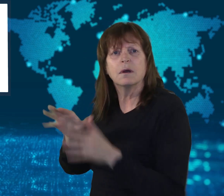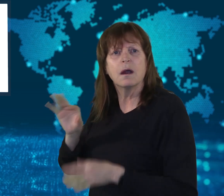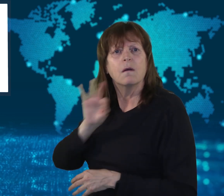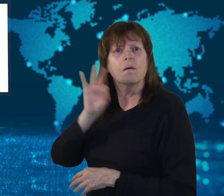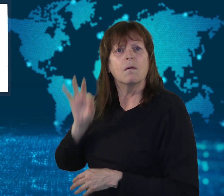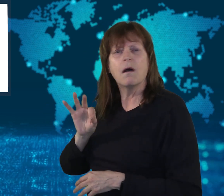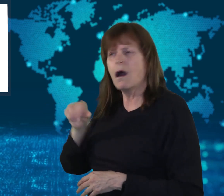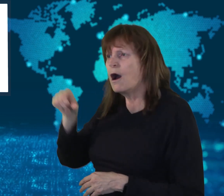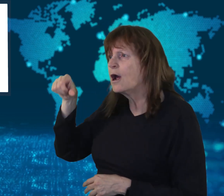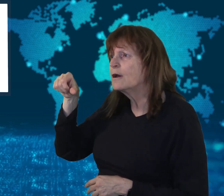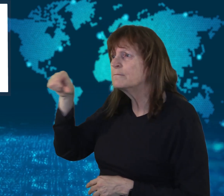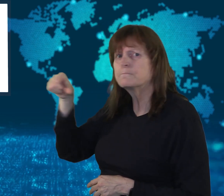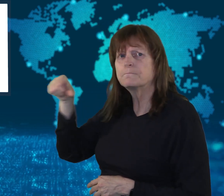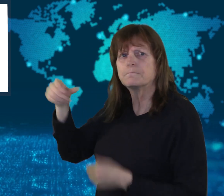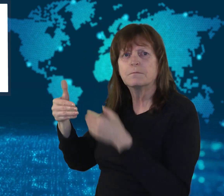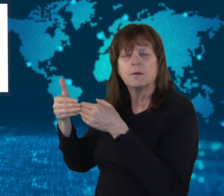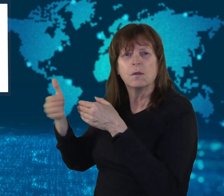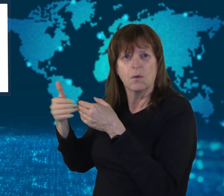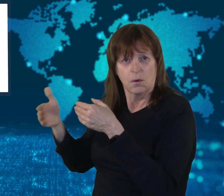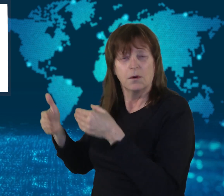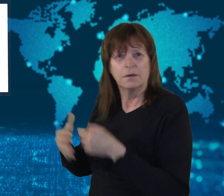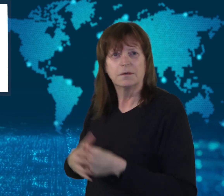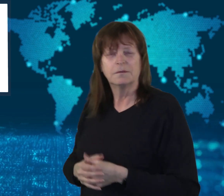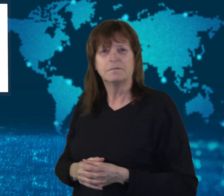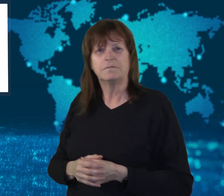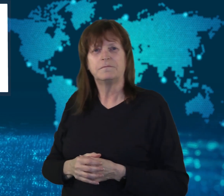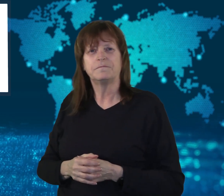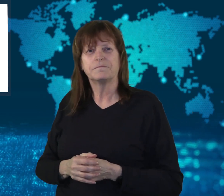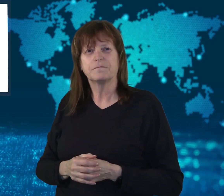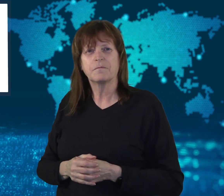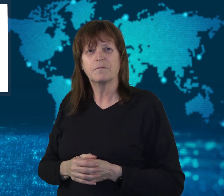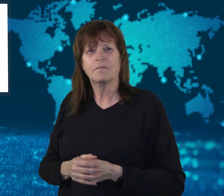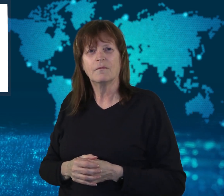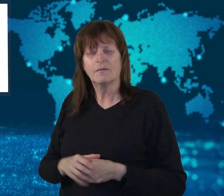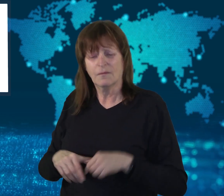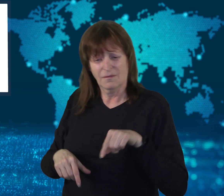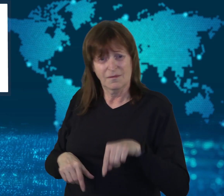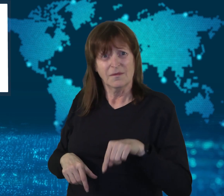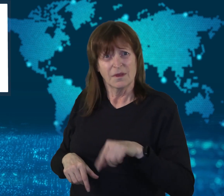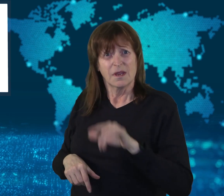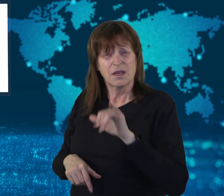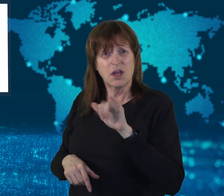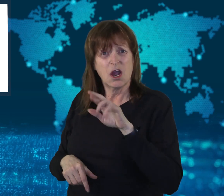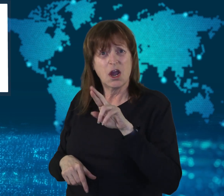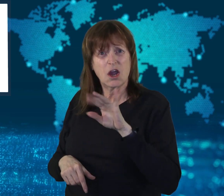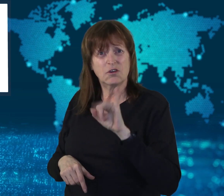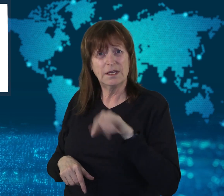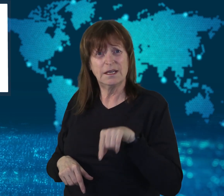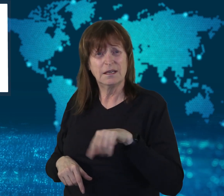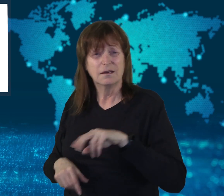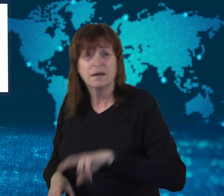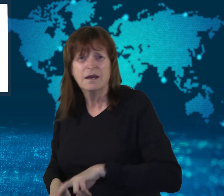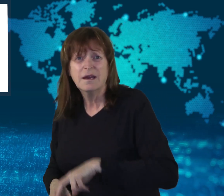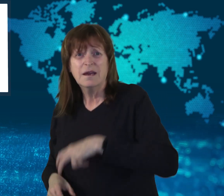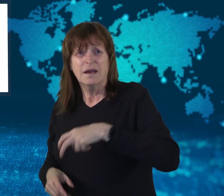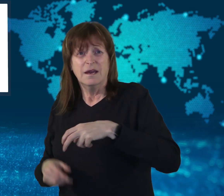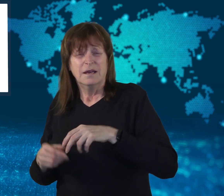his shooter yell "Don't come around here."